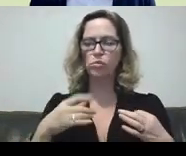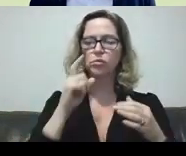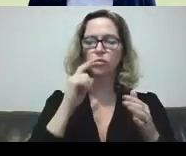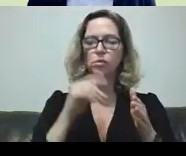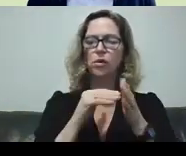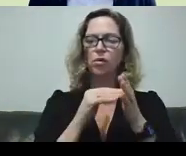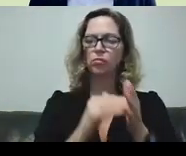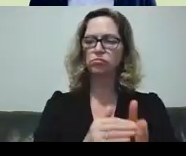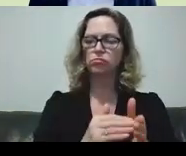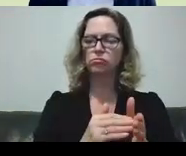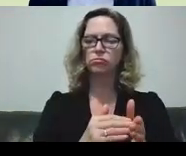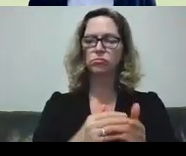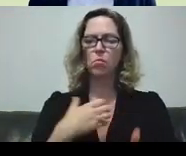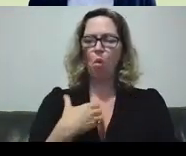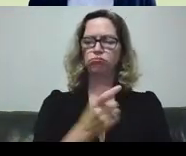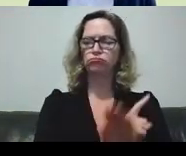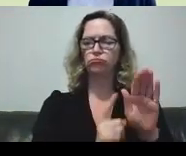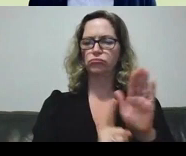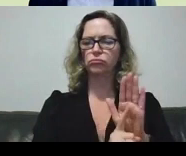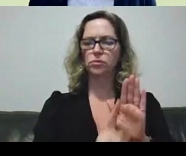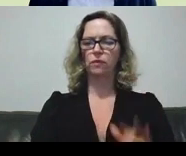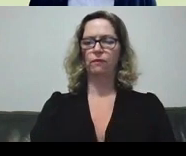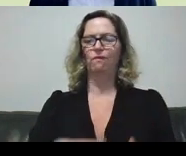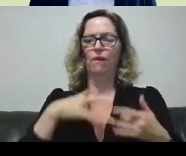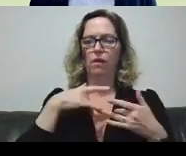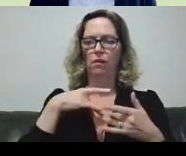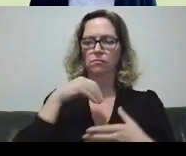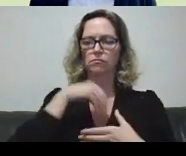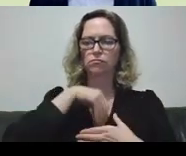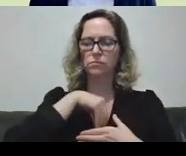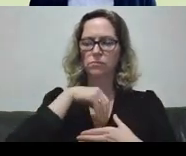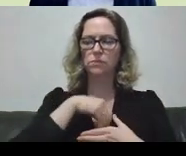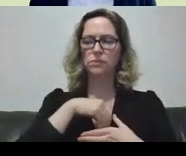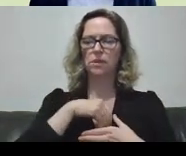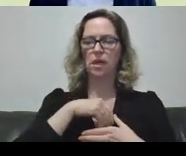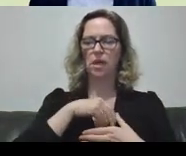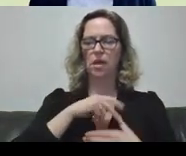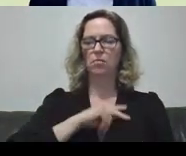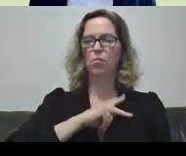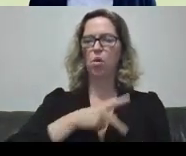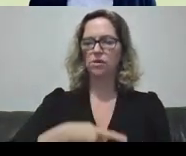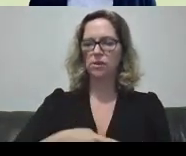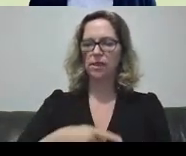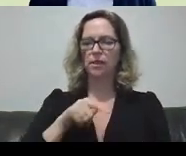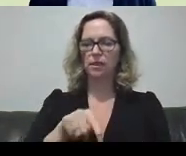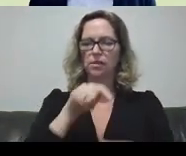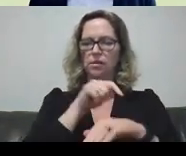that assertive feeling and personality at that time keep